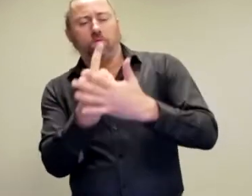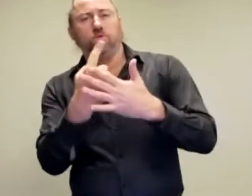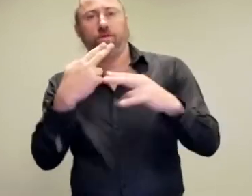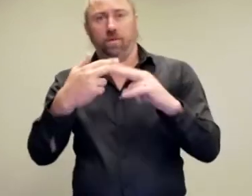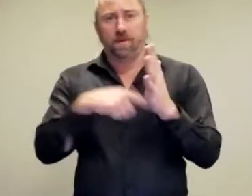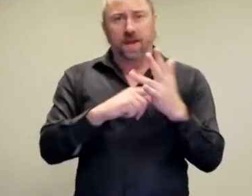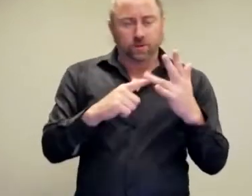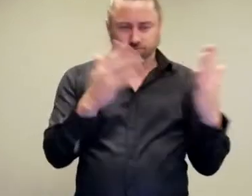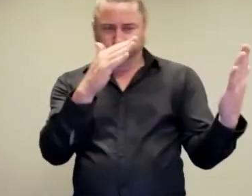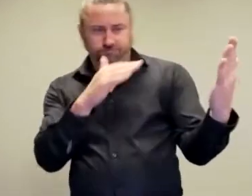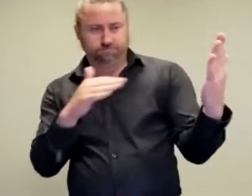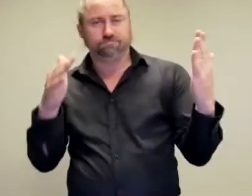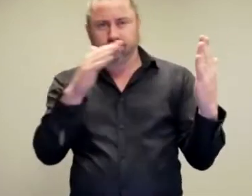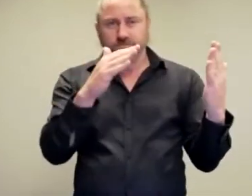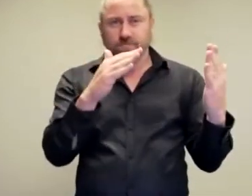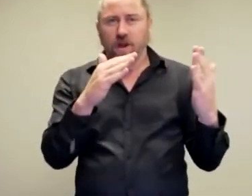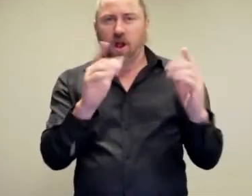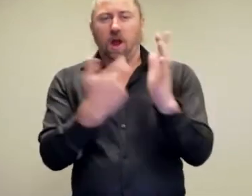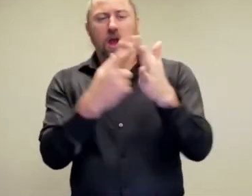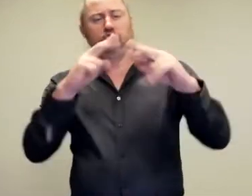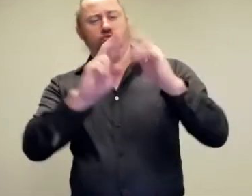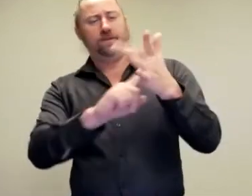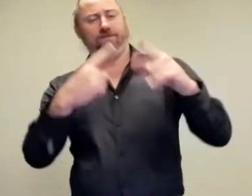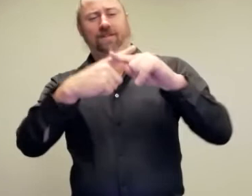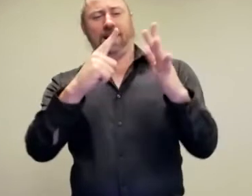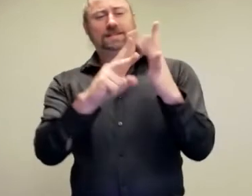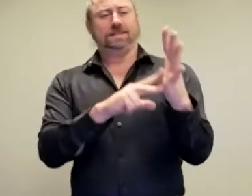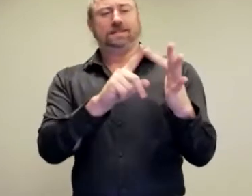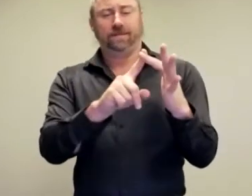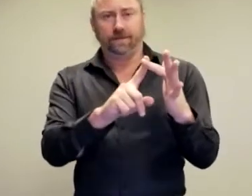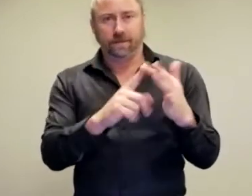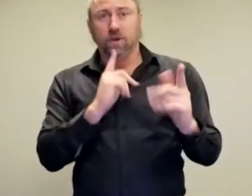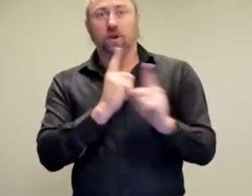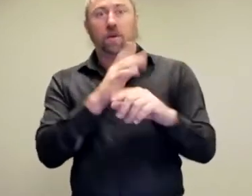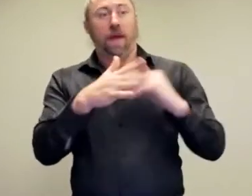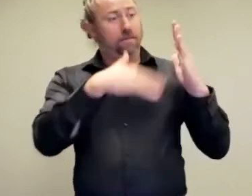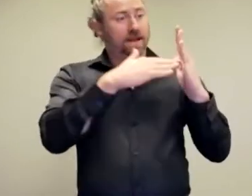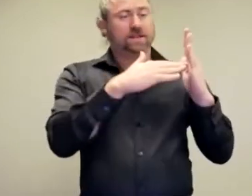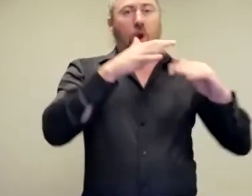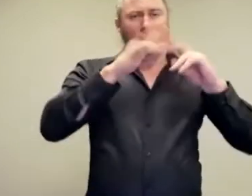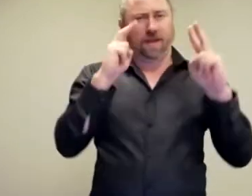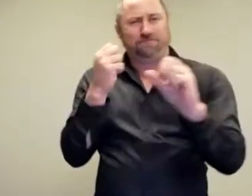that are reflexive – that is, to make works about making. So I want to begin with an